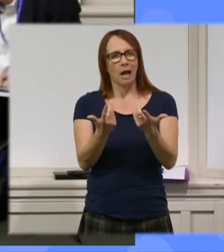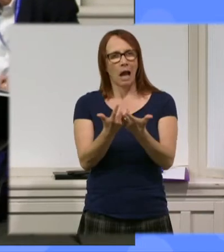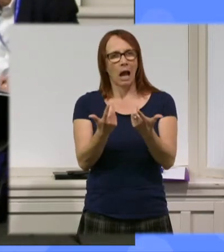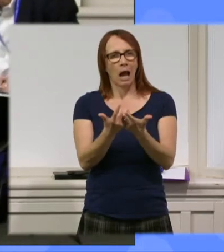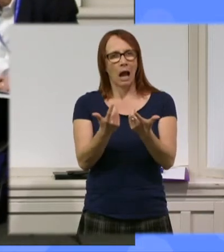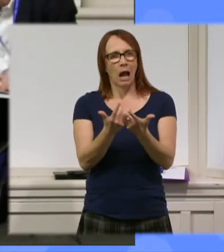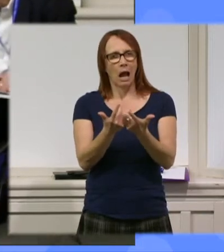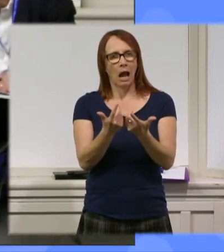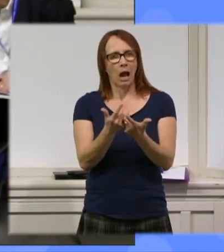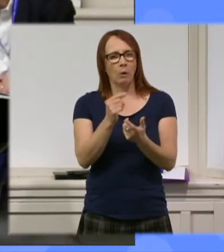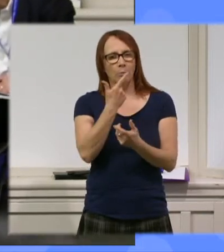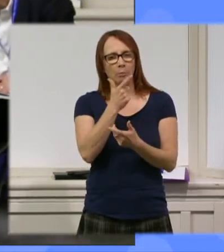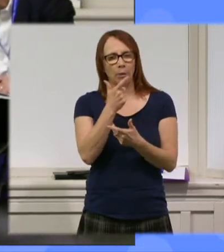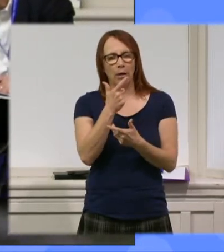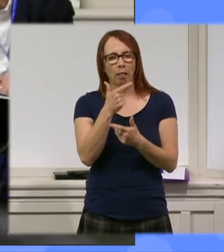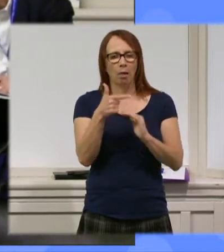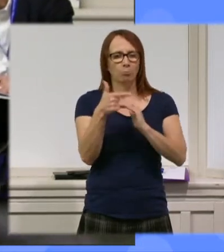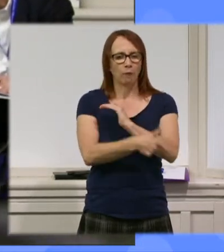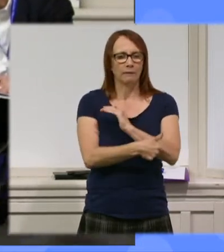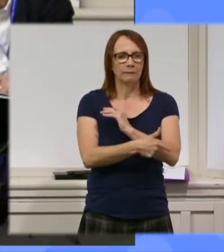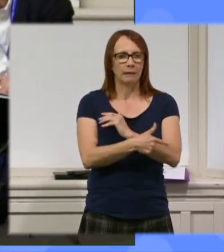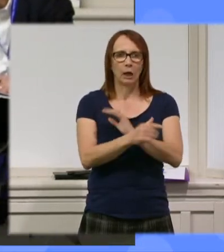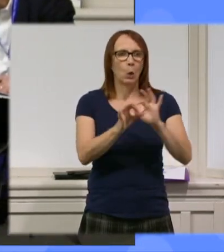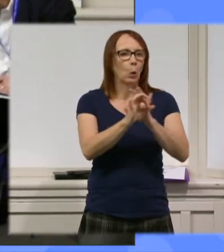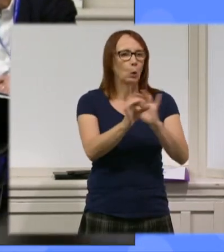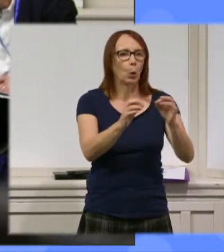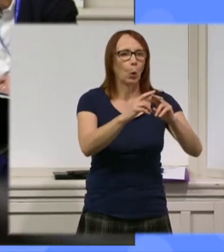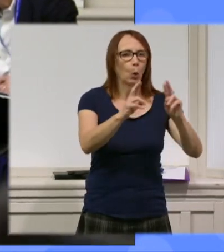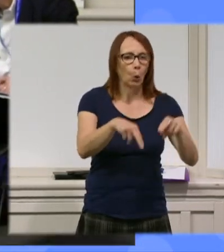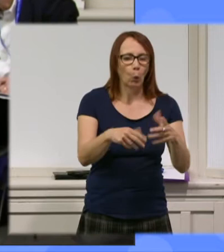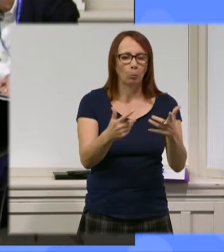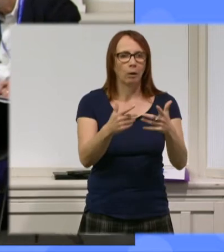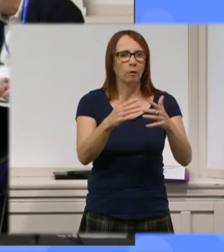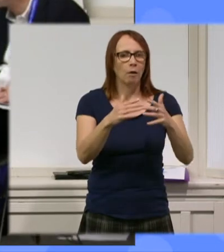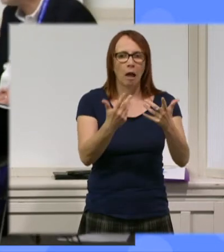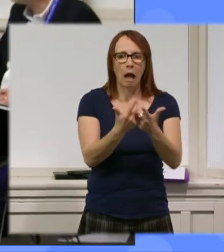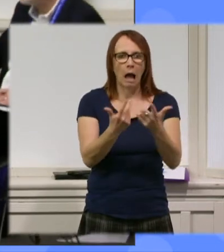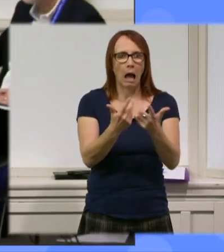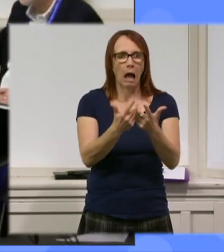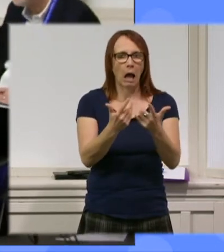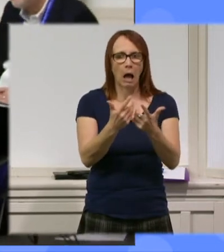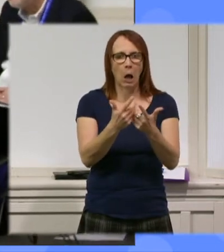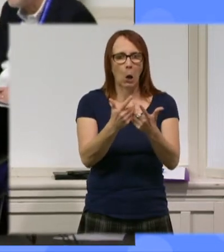the people who are in poverty and don't have a house and get people off the street okay so I think that it's directed to all